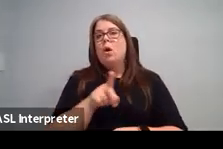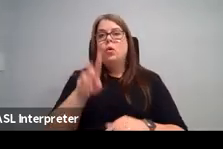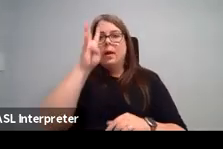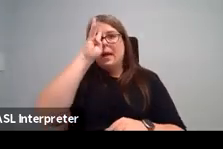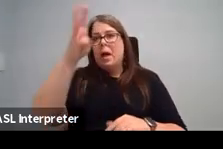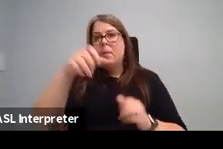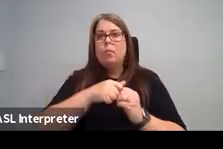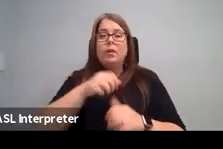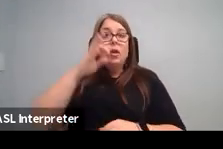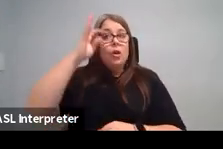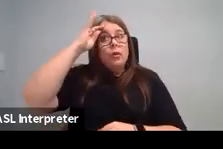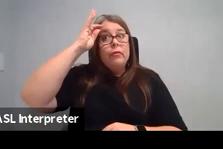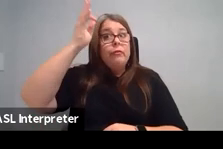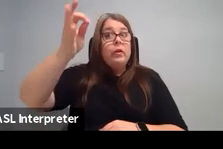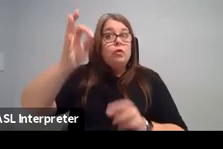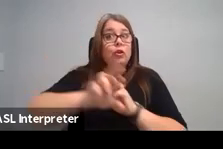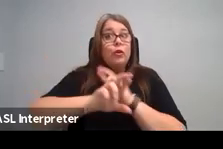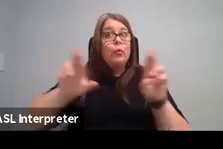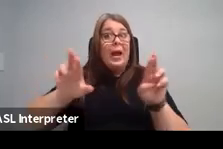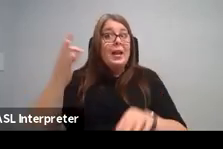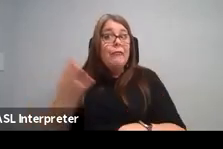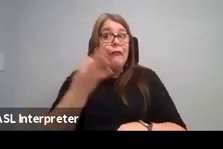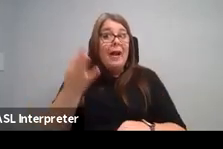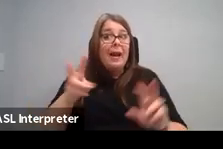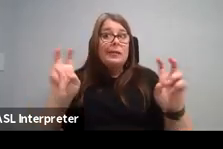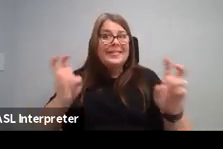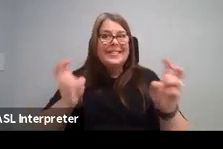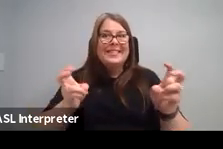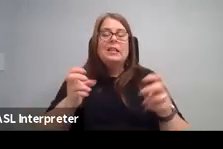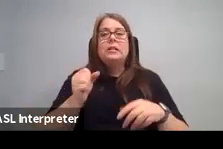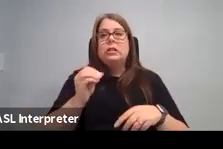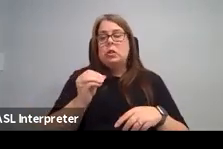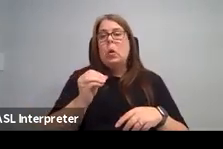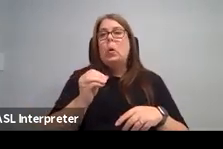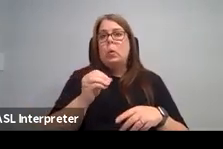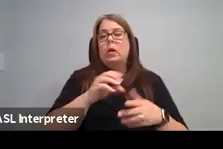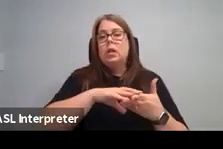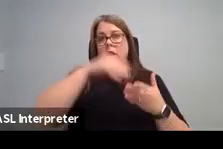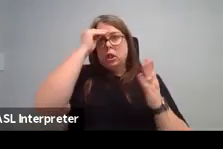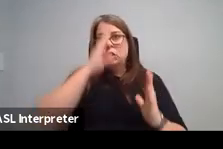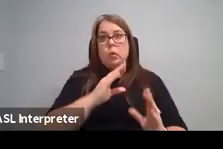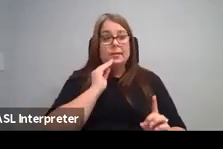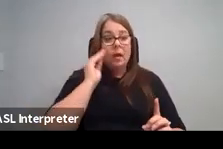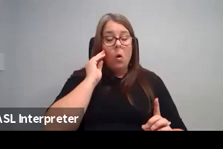Jewyl Alderson Clarke, SDCOE: Like the consumer at home or are looking at something from Calgary for Resource Network kids in class are getting one on one.